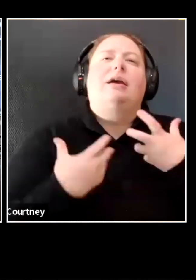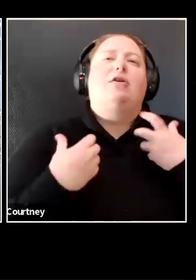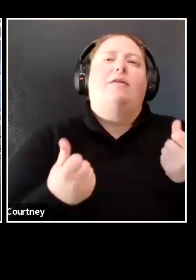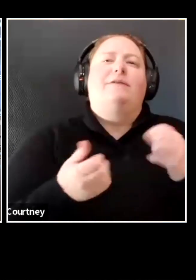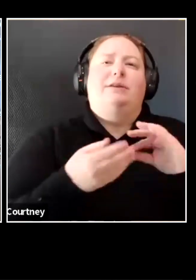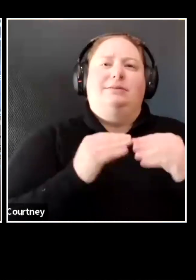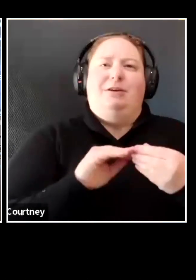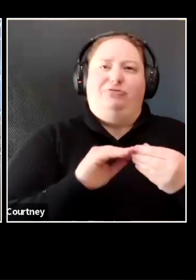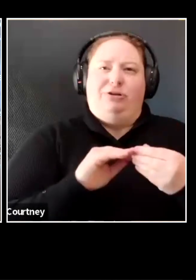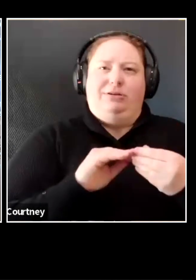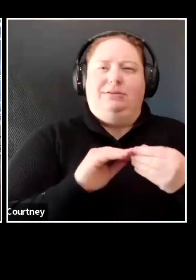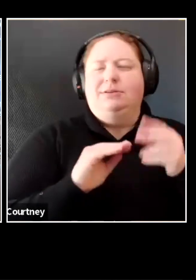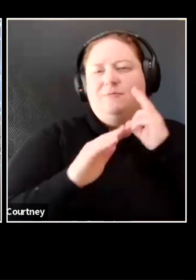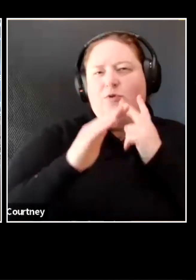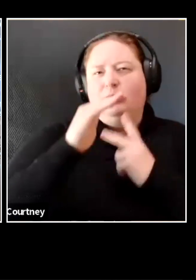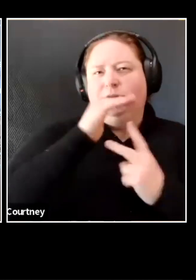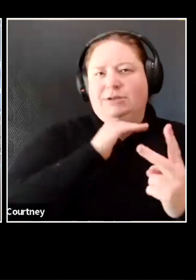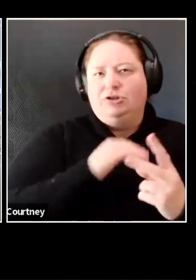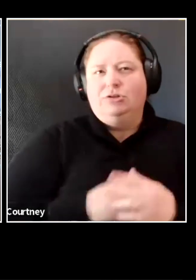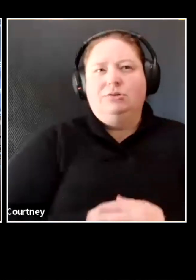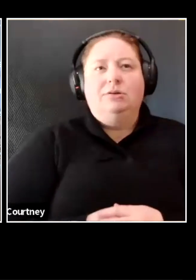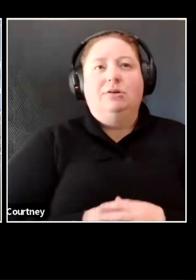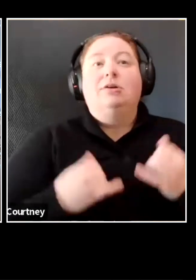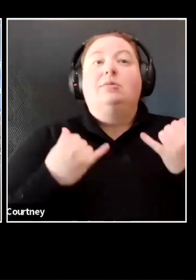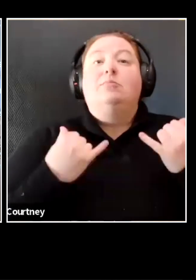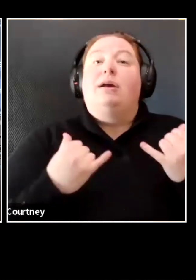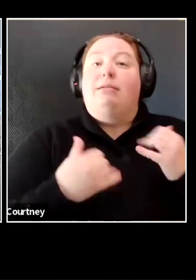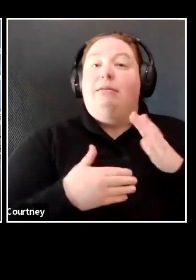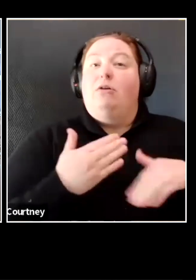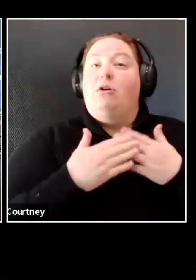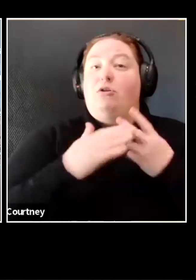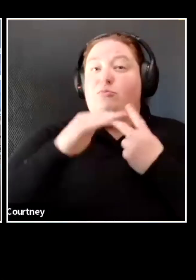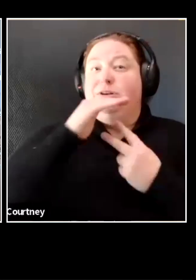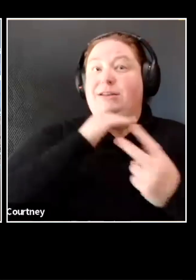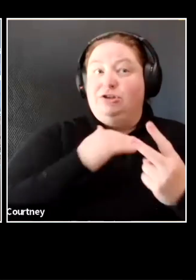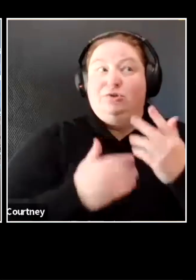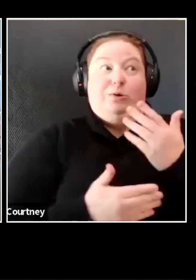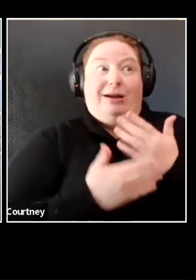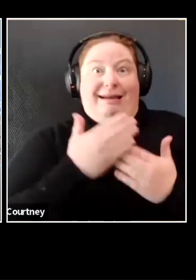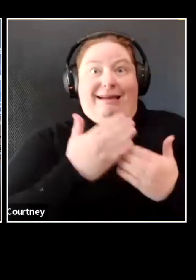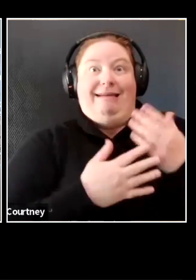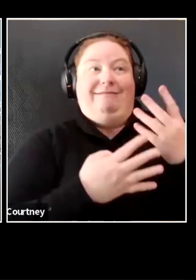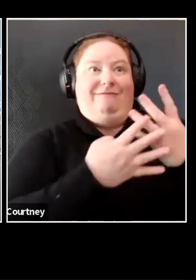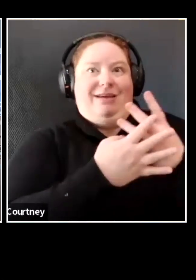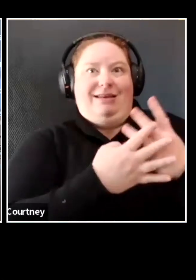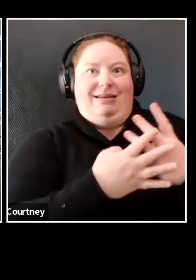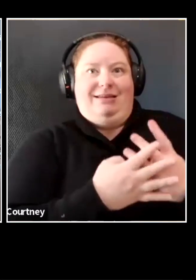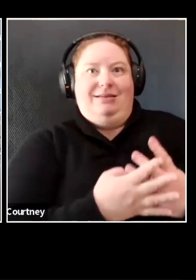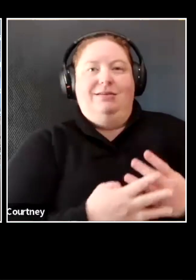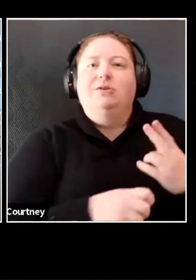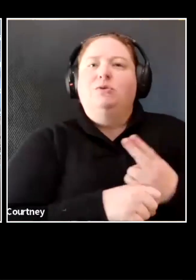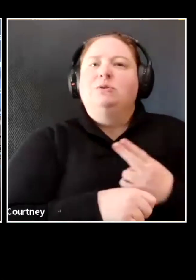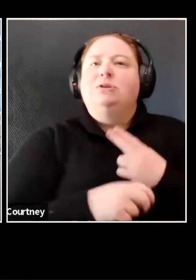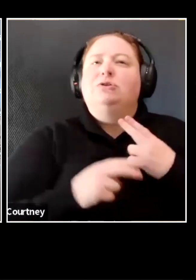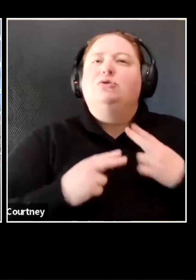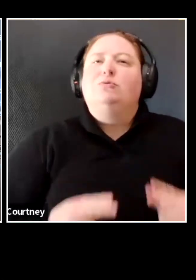and presently all the predictions were vetted by hand using those human AI tools but we kept those